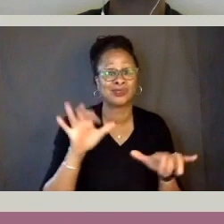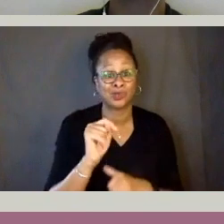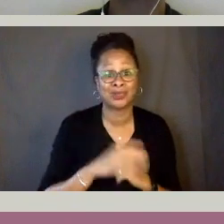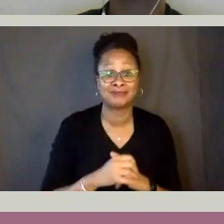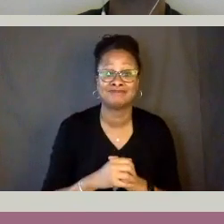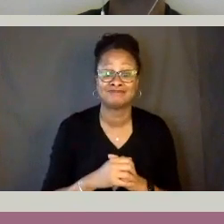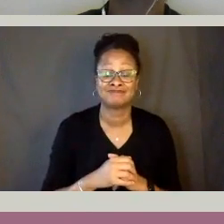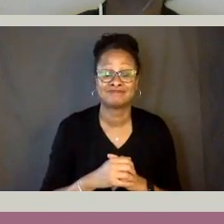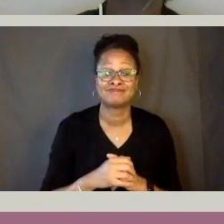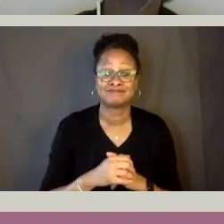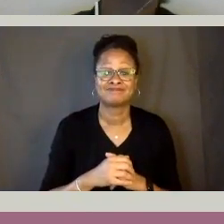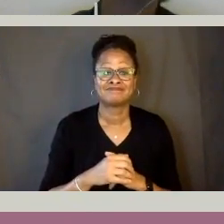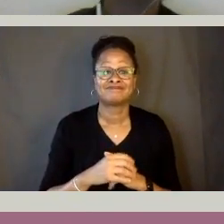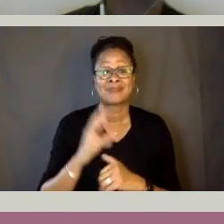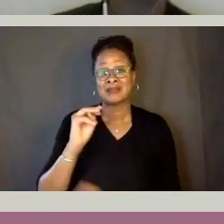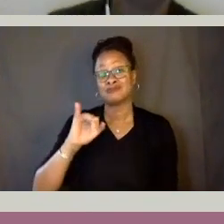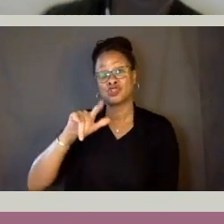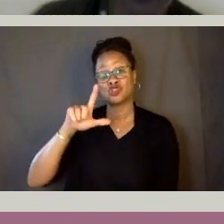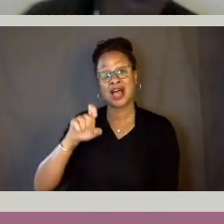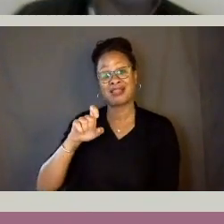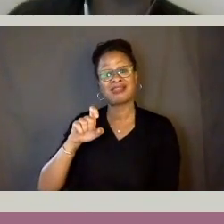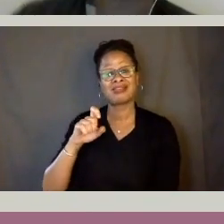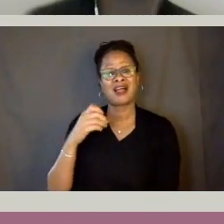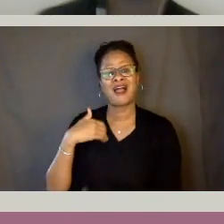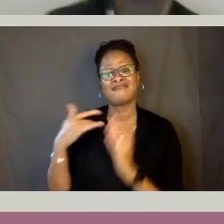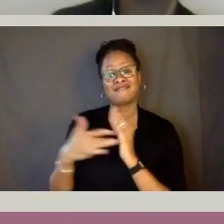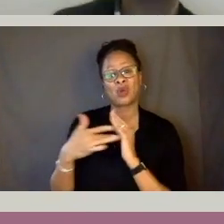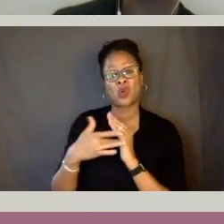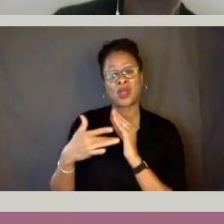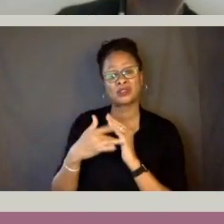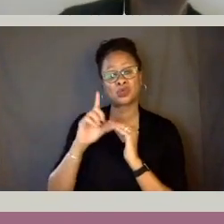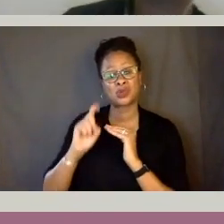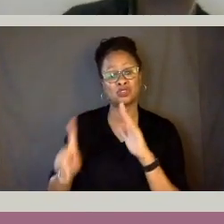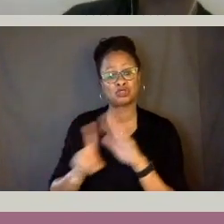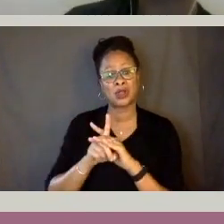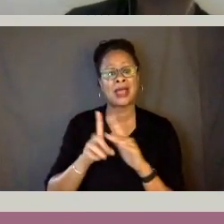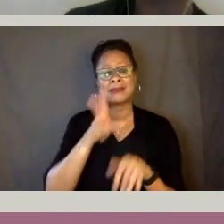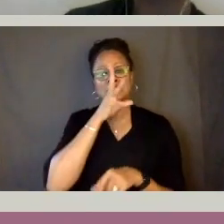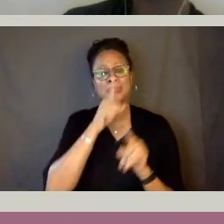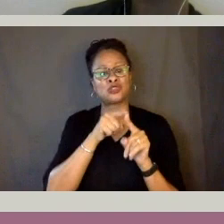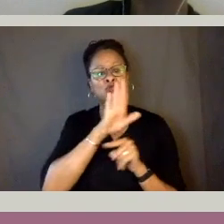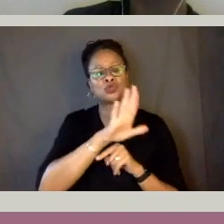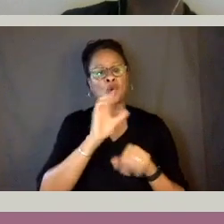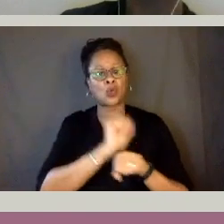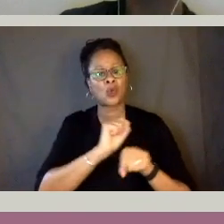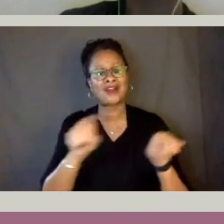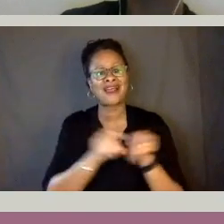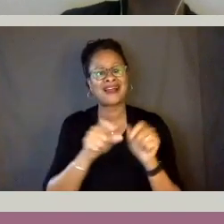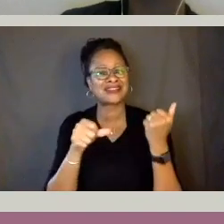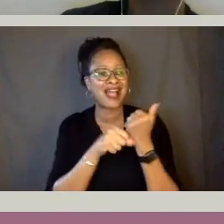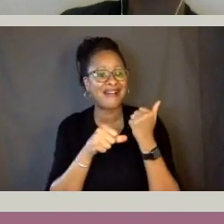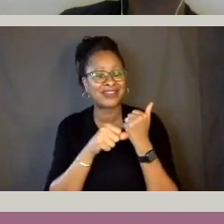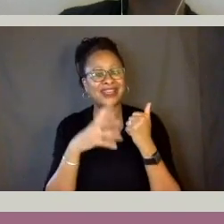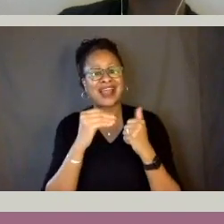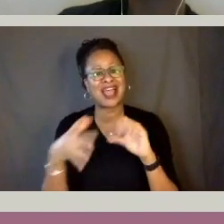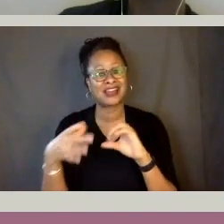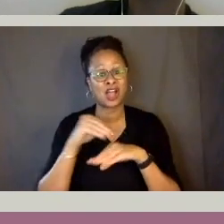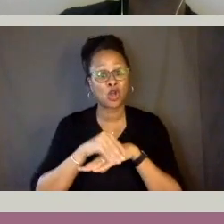Right, and Michele, some technical questions have come in, but I think they really speak to your work as an advocate and a consultant of how many different kinds